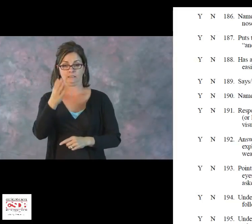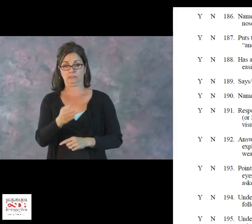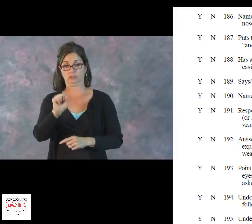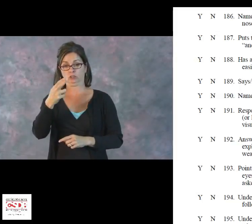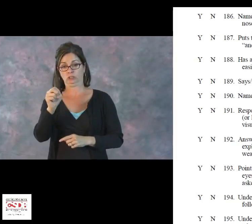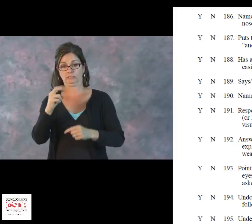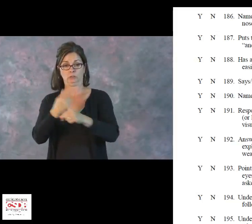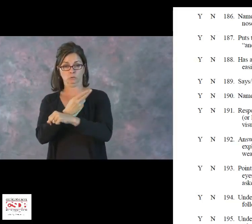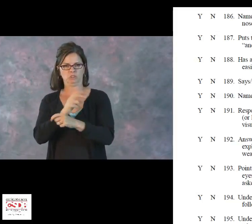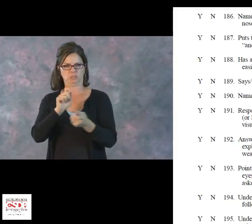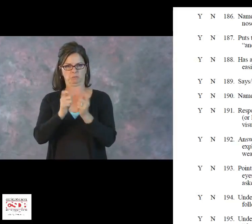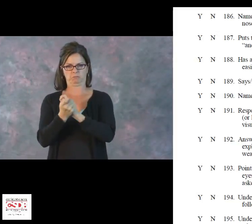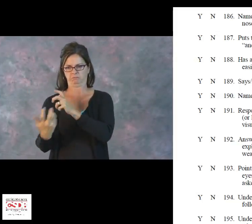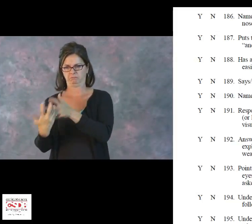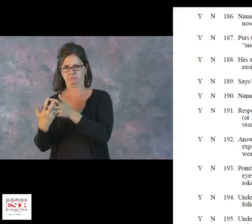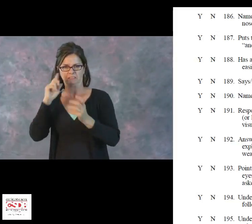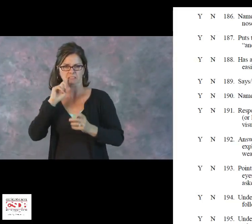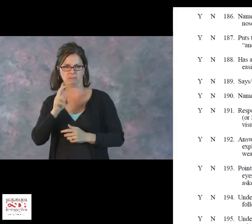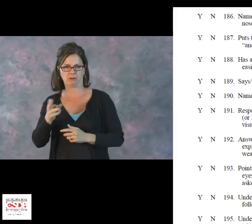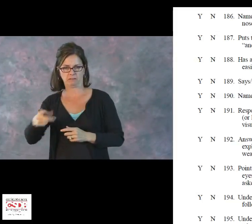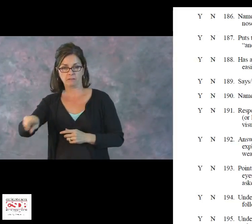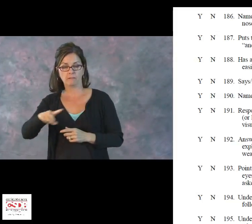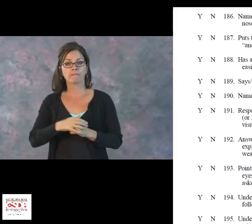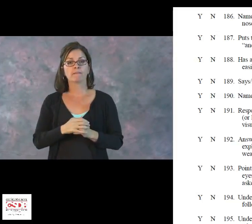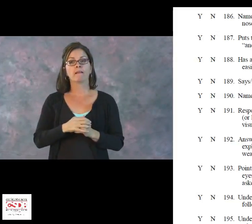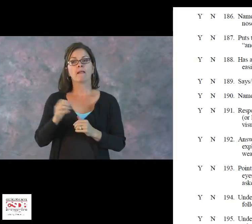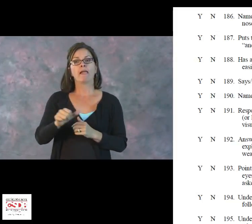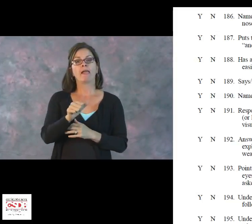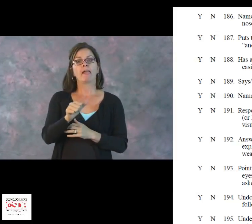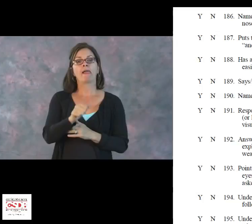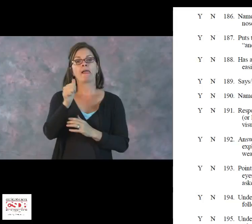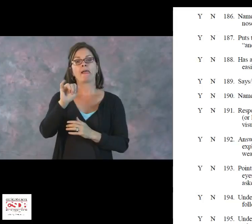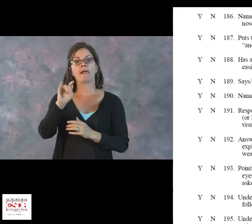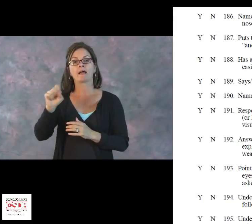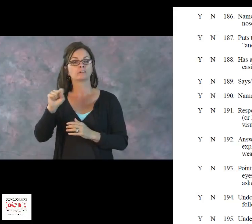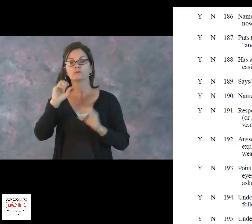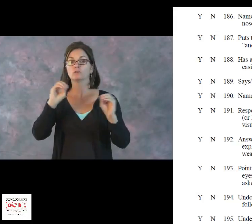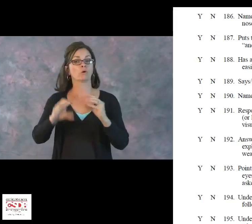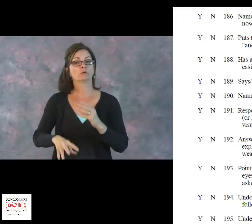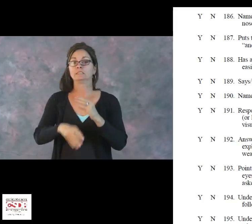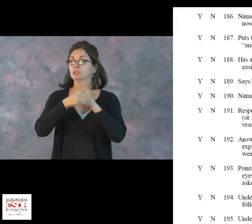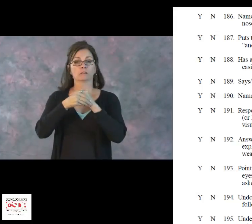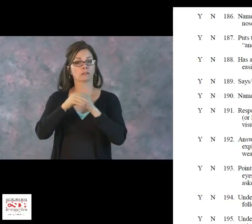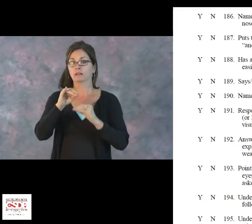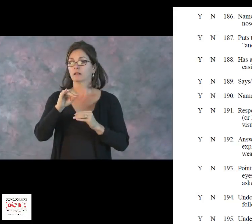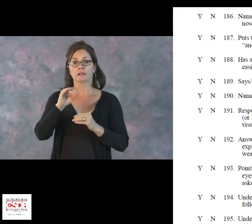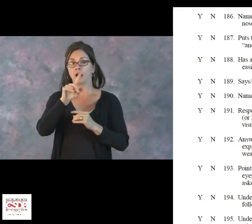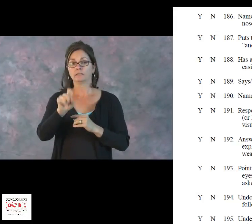There are no additional items on the test, and no items have been eliminated. It's just adaptations